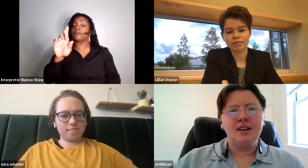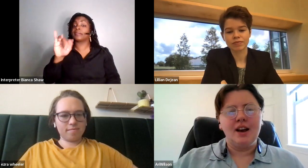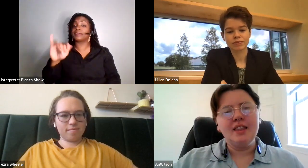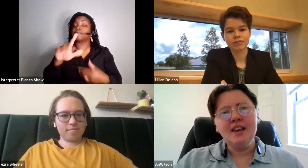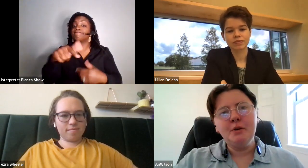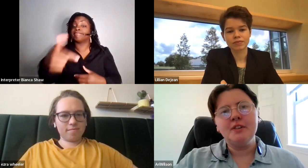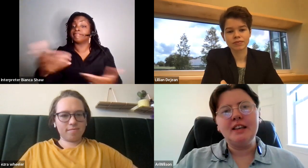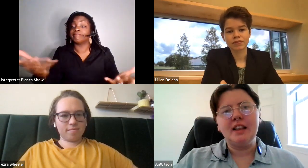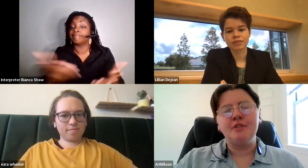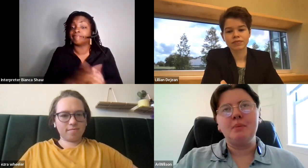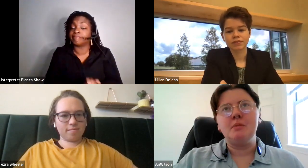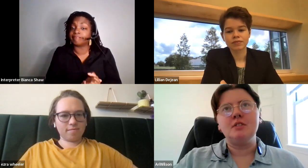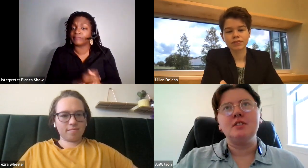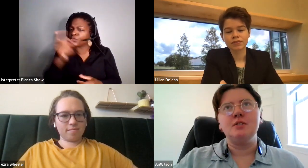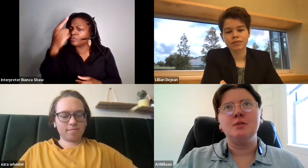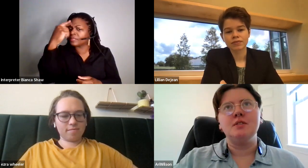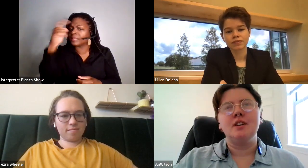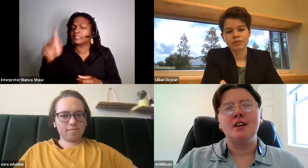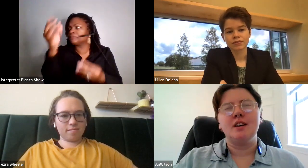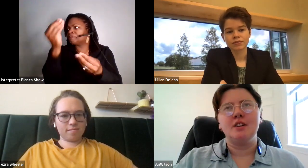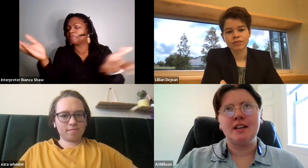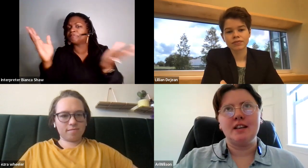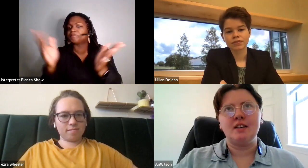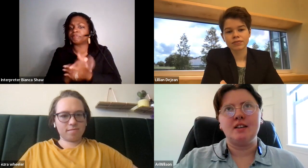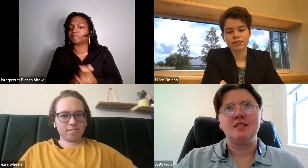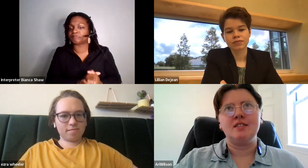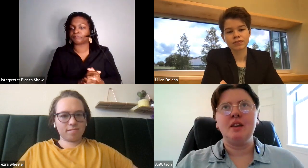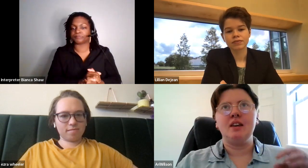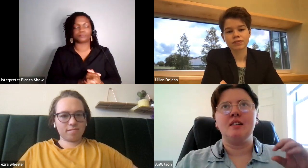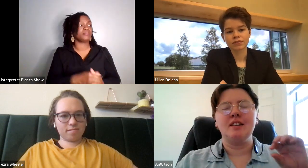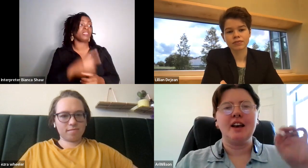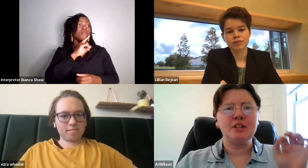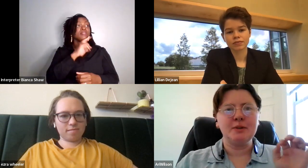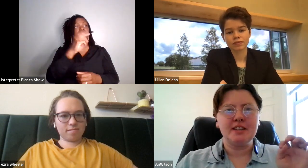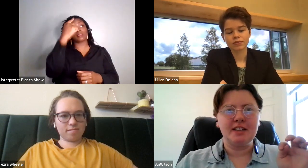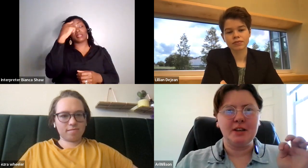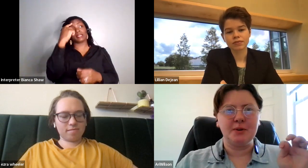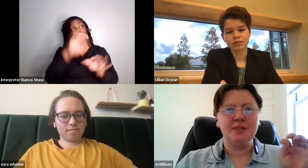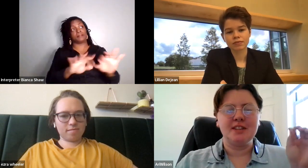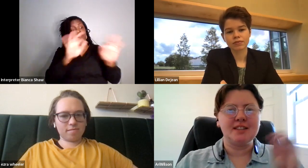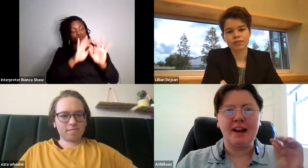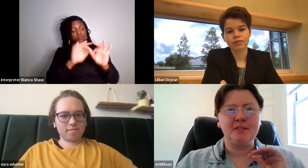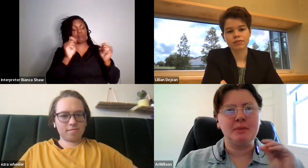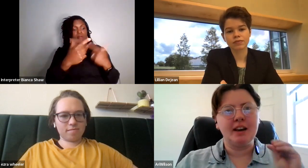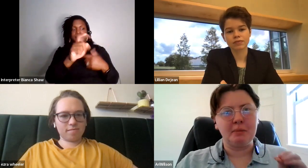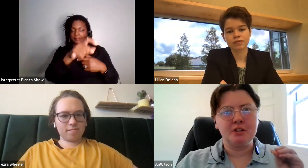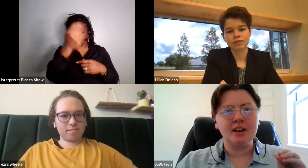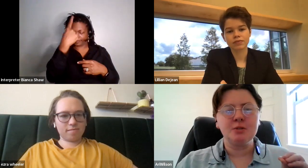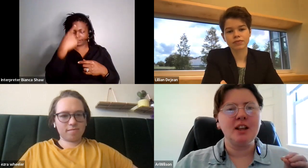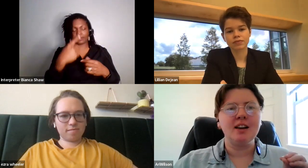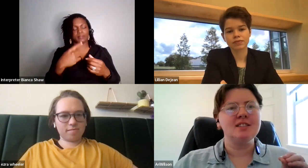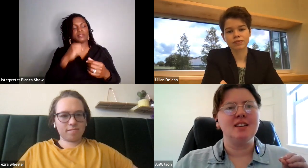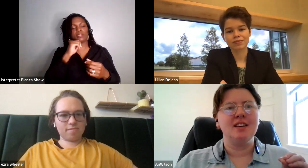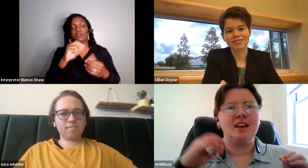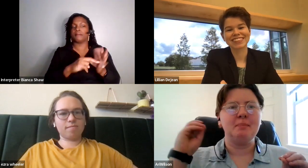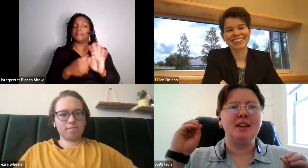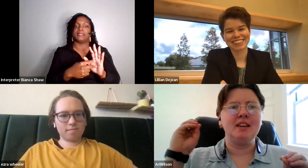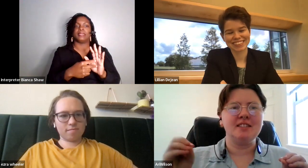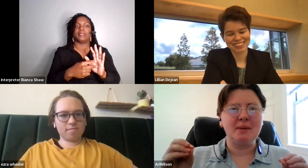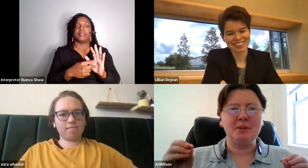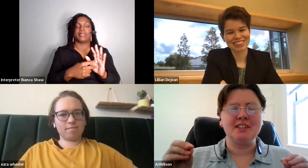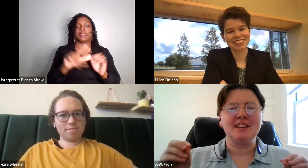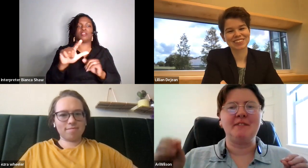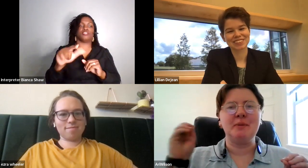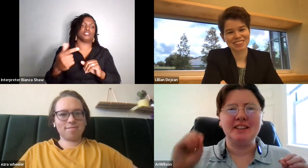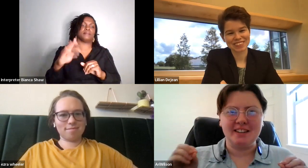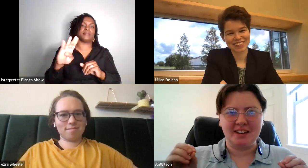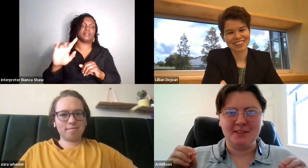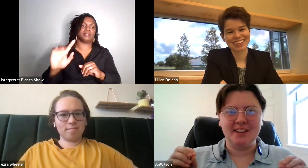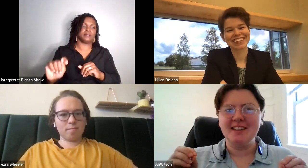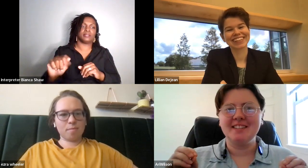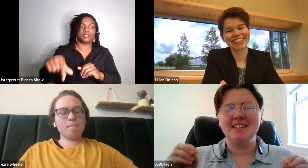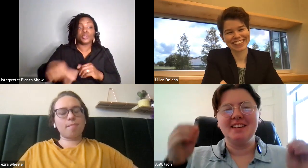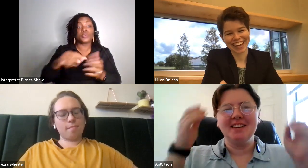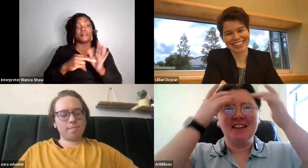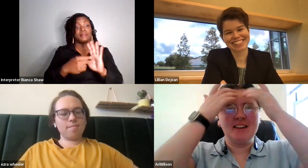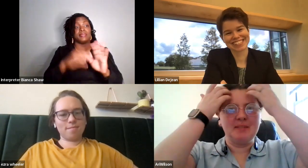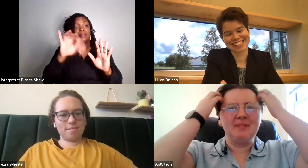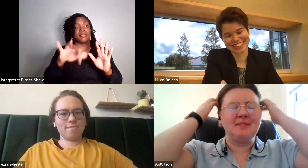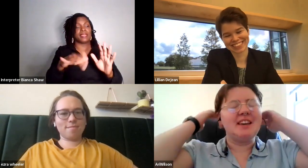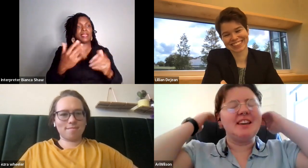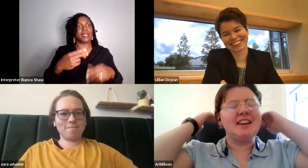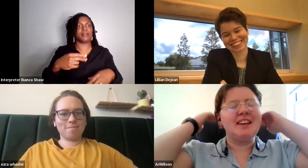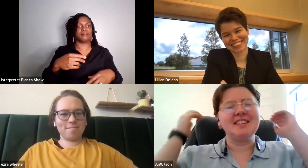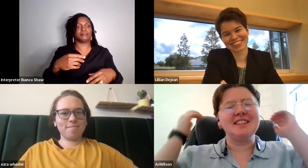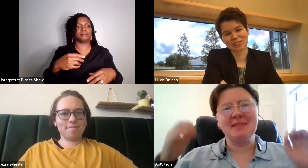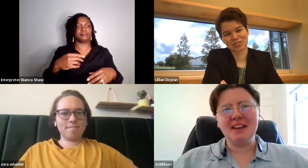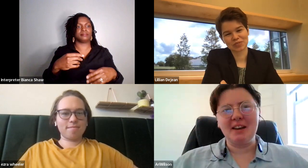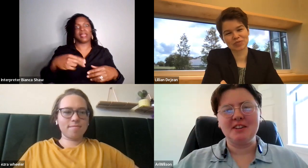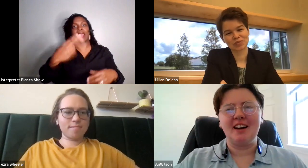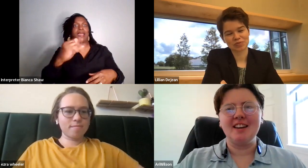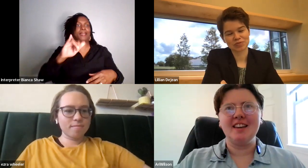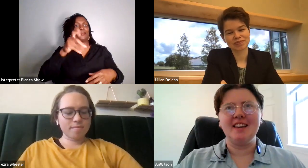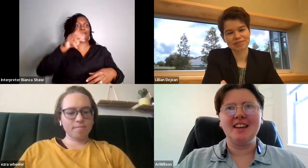I think I would really love for people to understand that being lgtq doesn't have to be hypersexualized and being disabled doesn't have to be d sexualized because that's something i've noticed